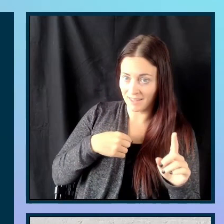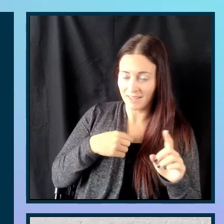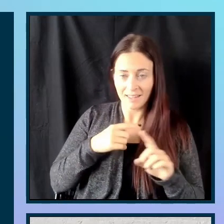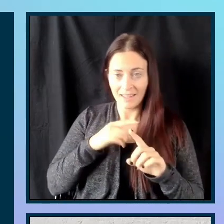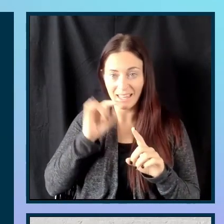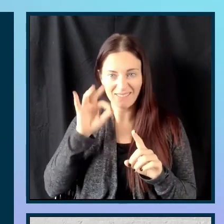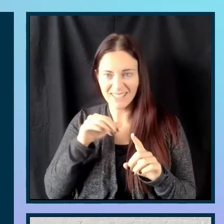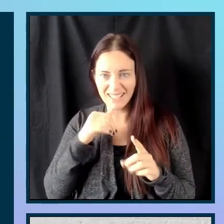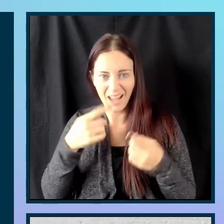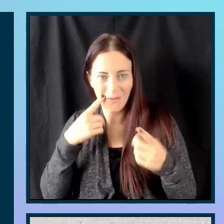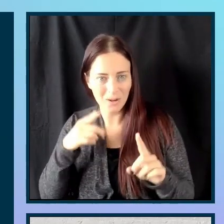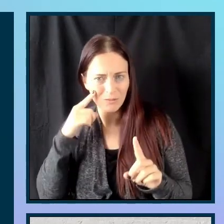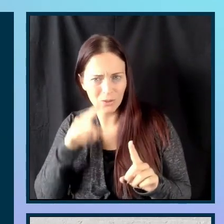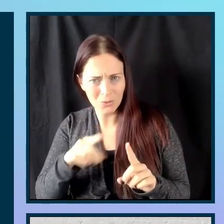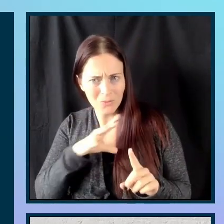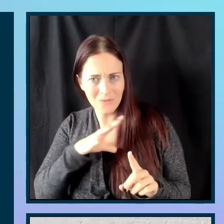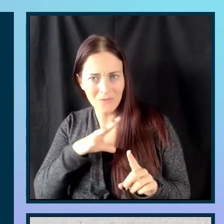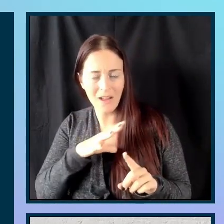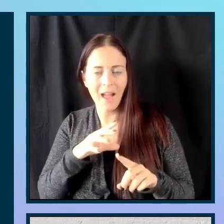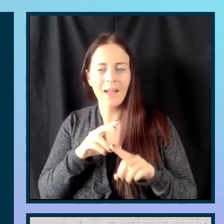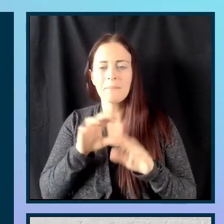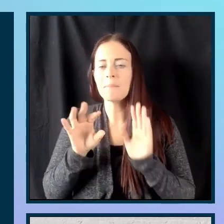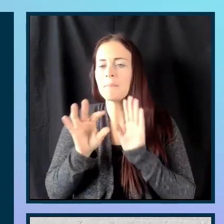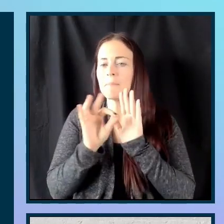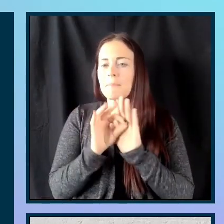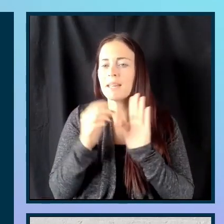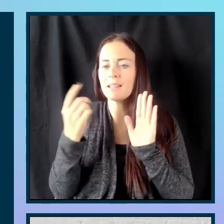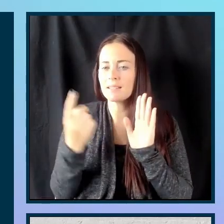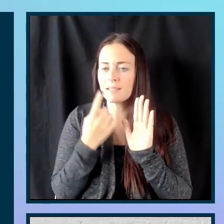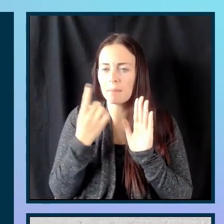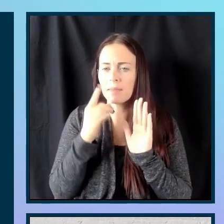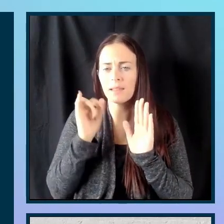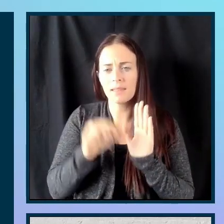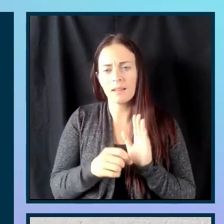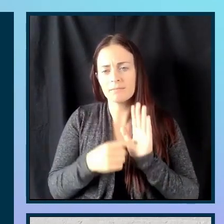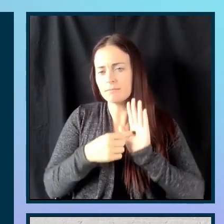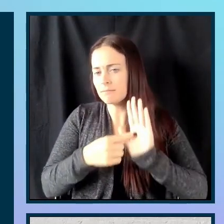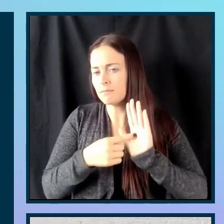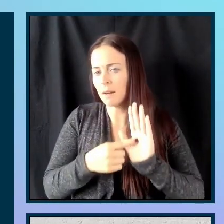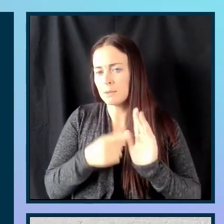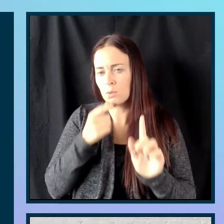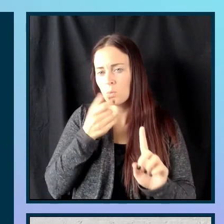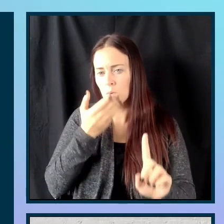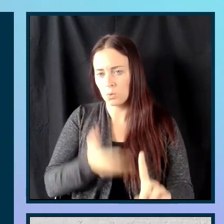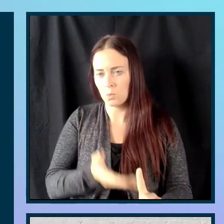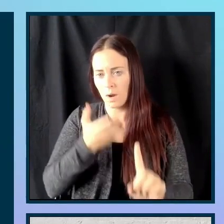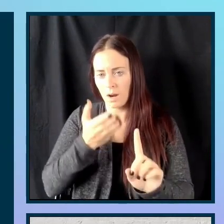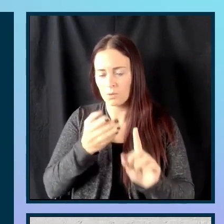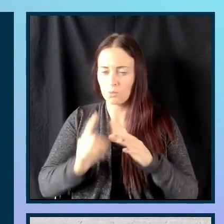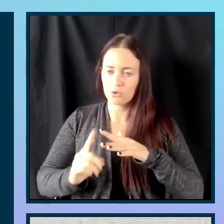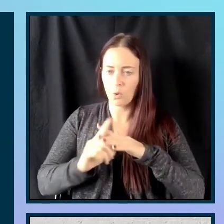and still choose to show up with all you've got. So back to my limiting beliefs.